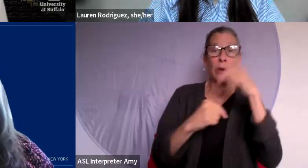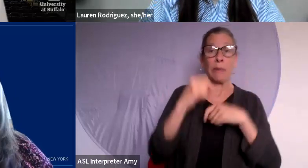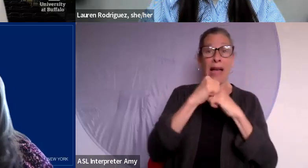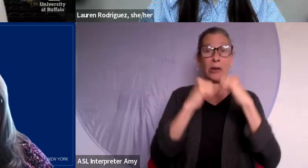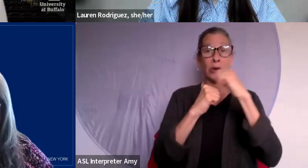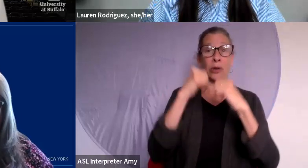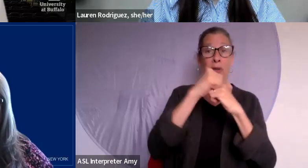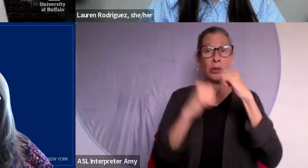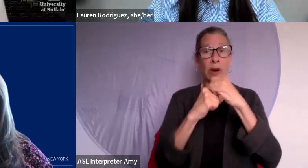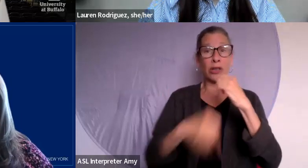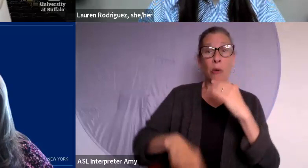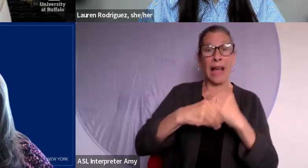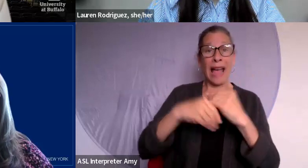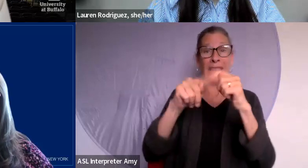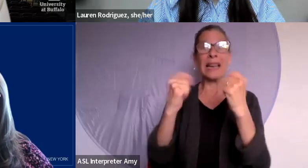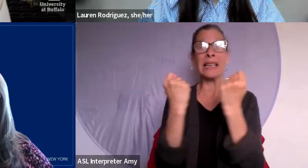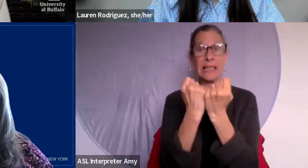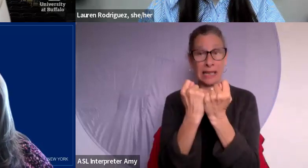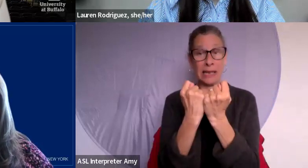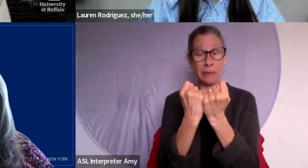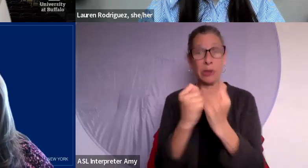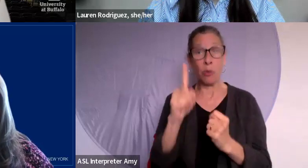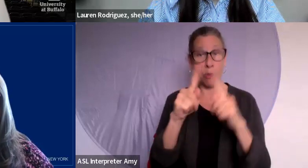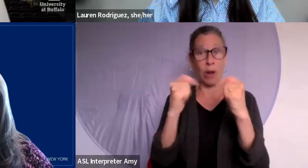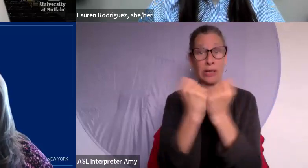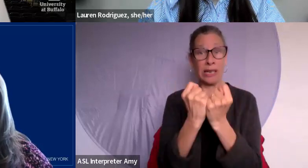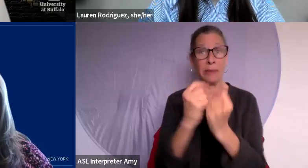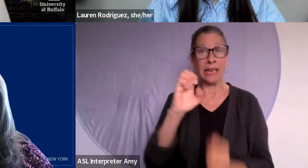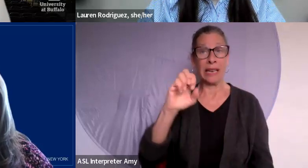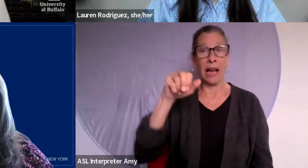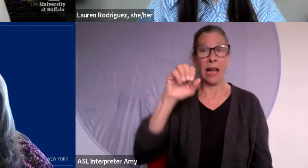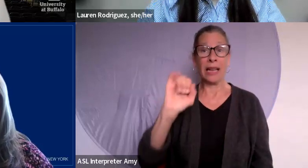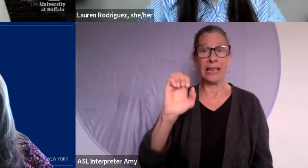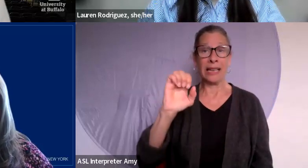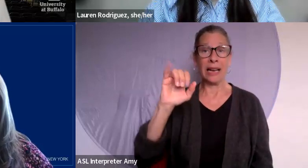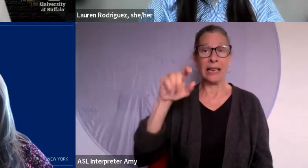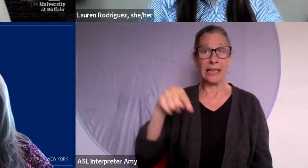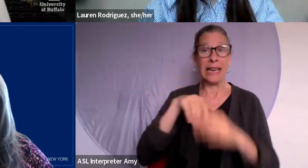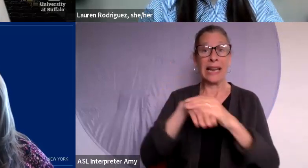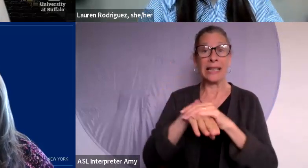added a couple of teams since the beginning. And one of those was our EIT accessibility and security compliance team.